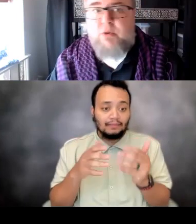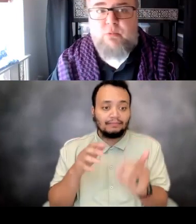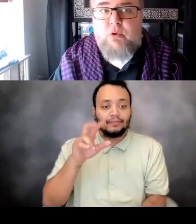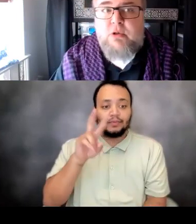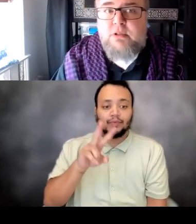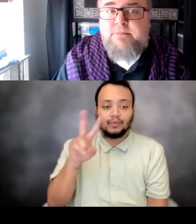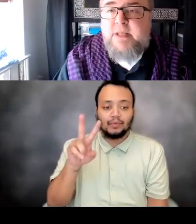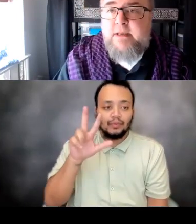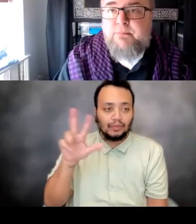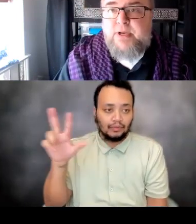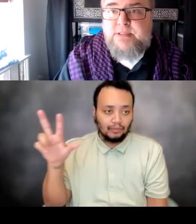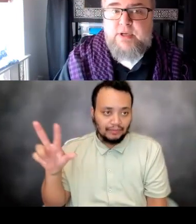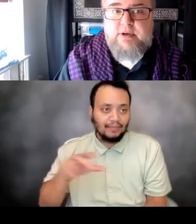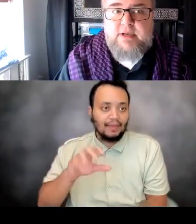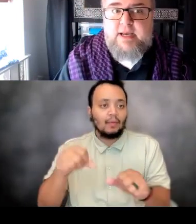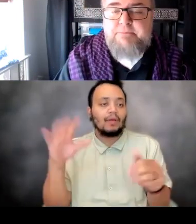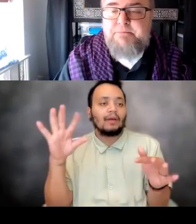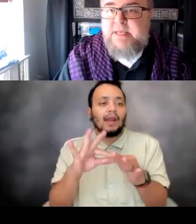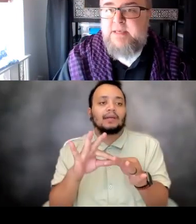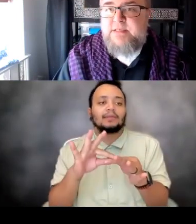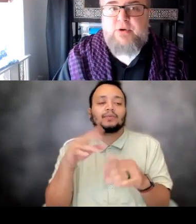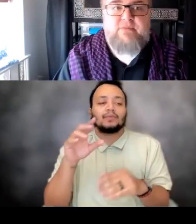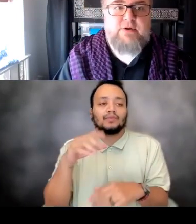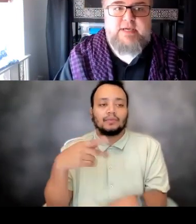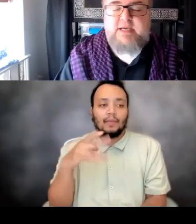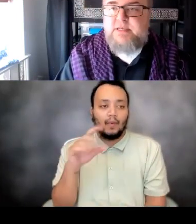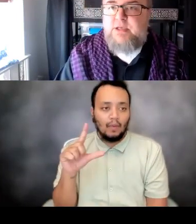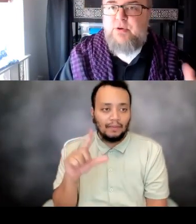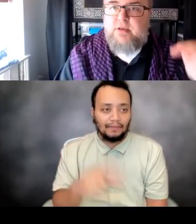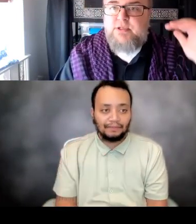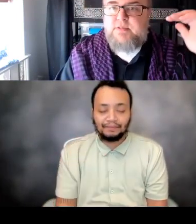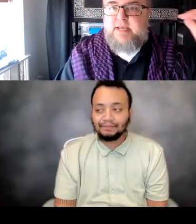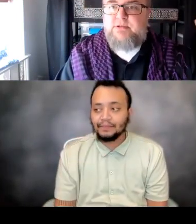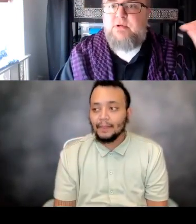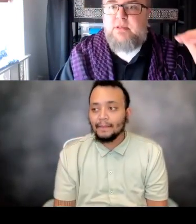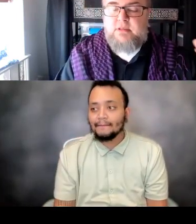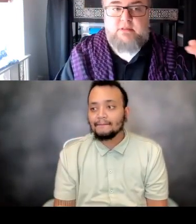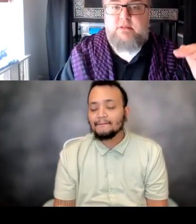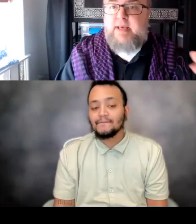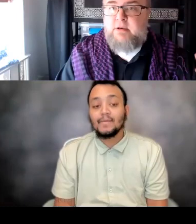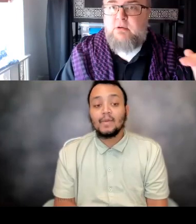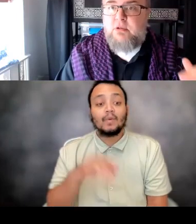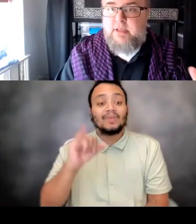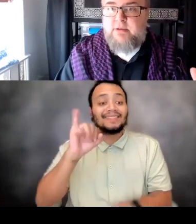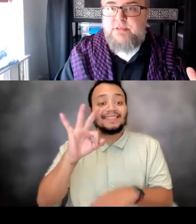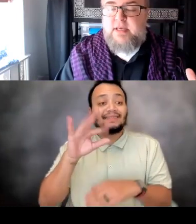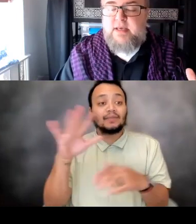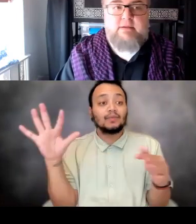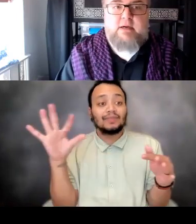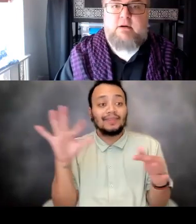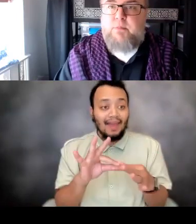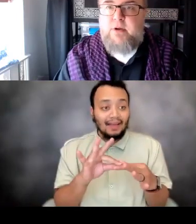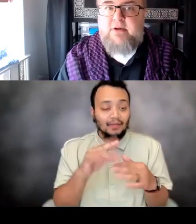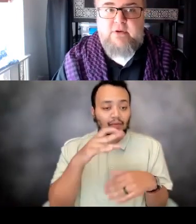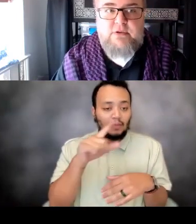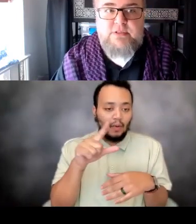what role brings you here today? So if you're texting, you can just enter the letter or letters that are appropriate for you.